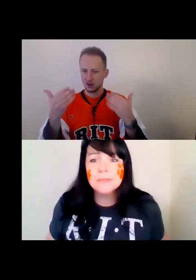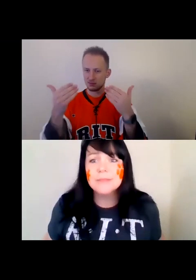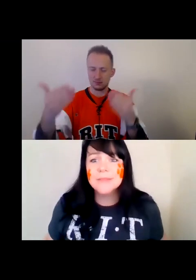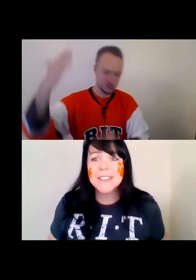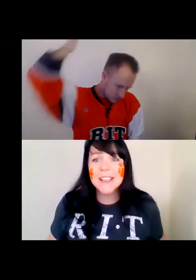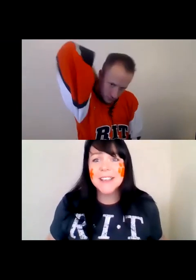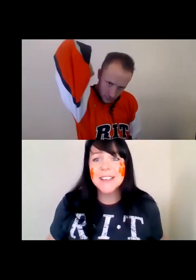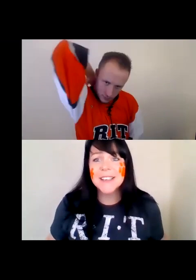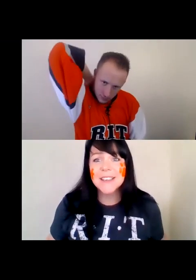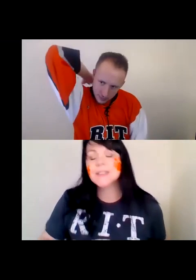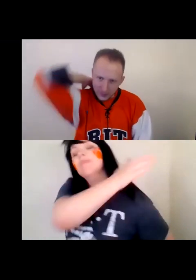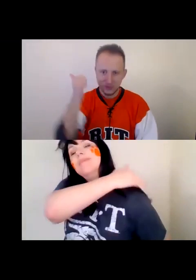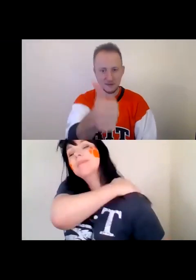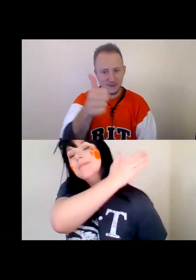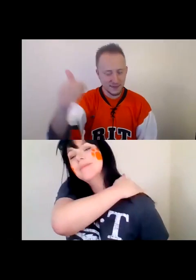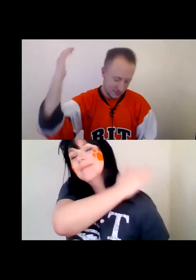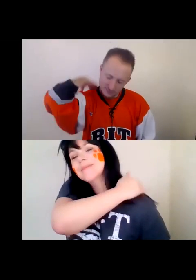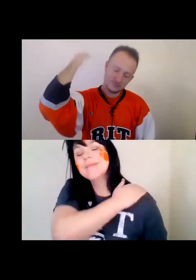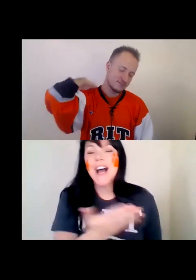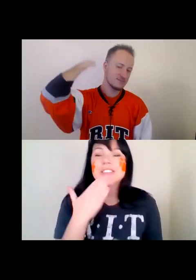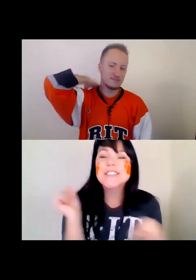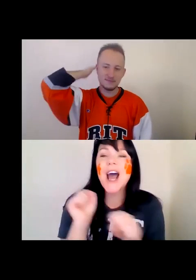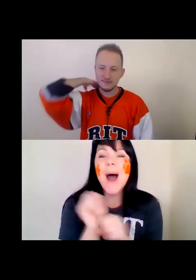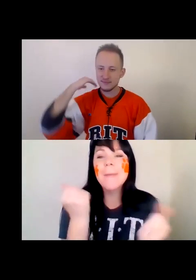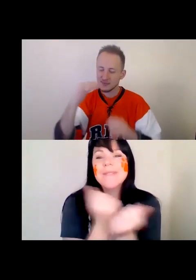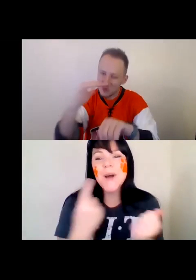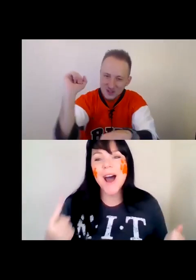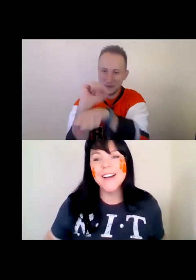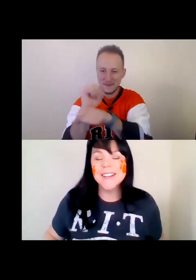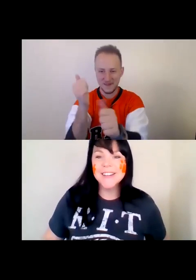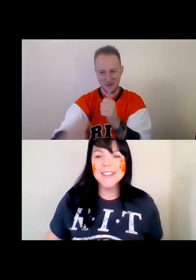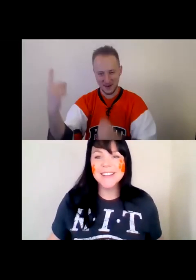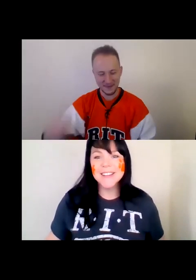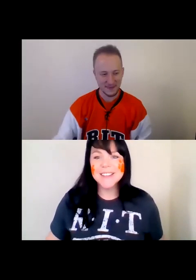Matt: Pat yourselves on the back. Good job, everyone. Michelle: Yes, absolutely. Good job.